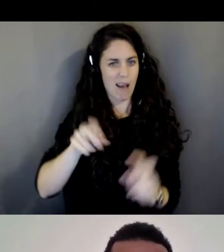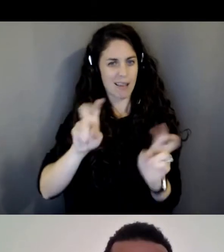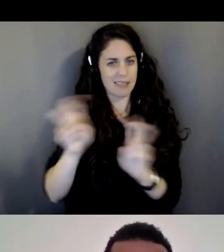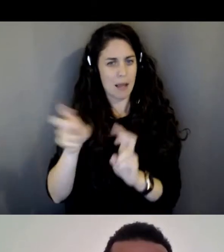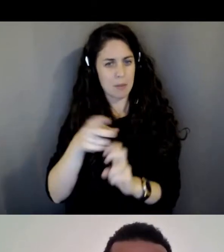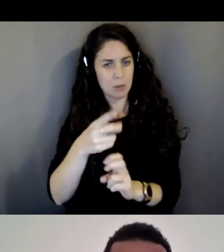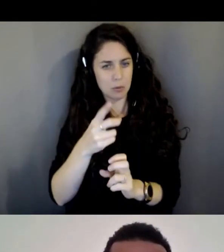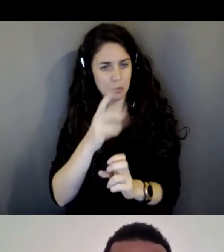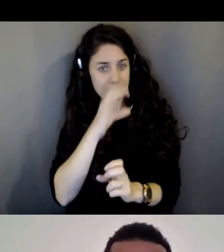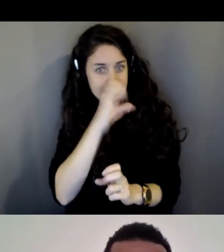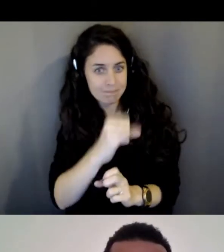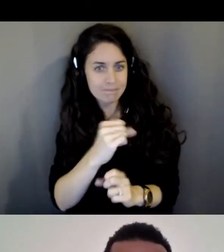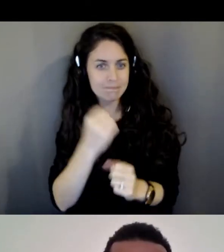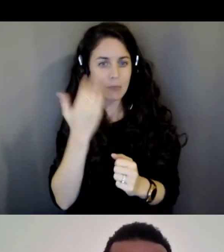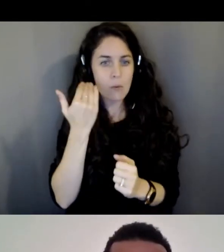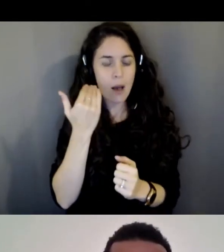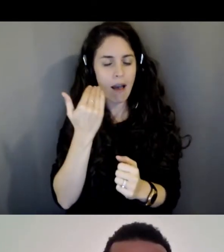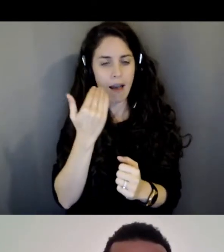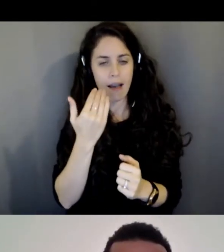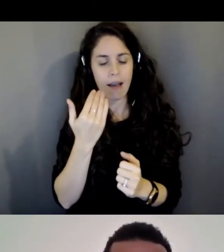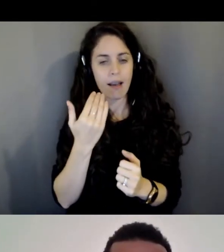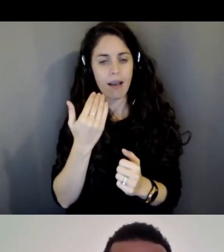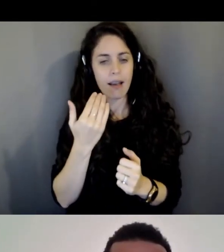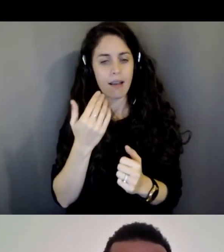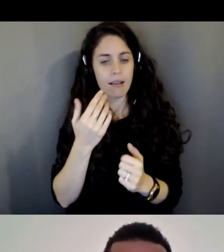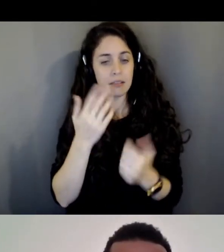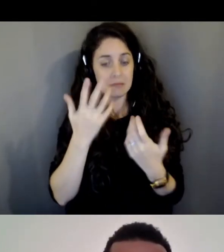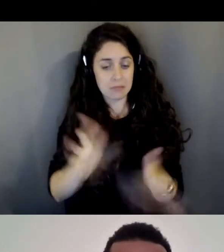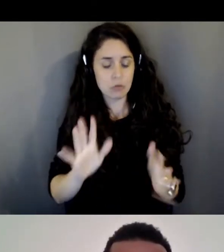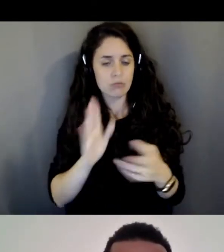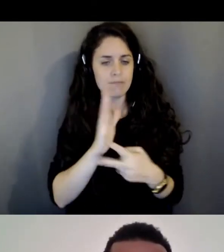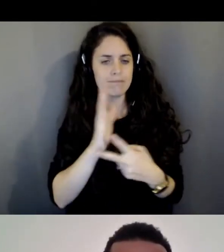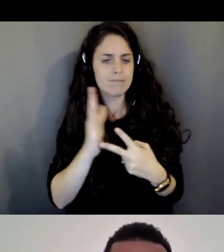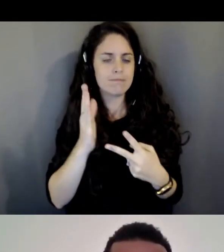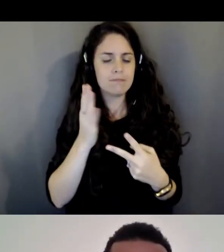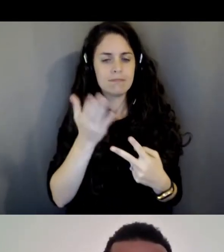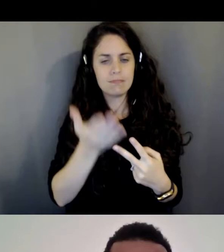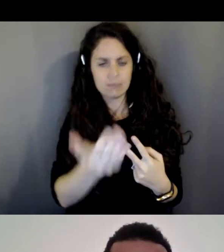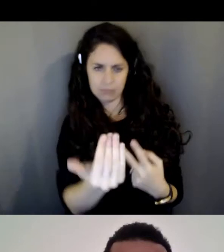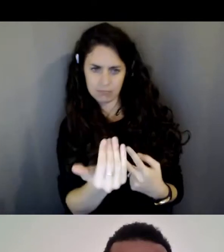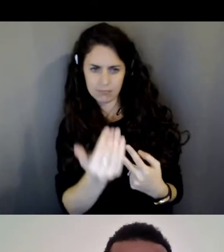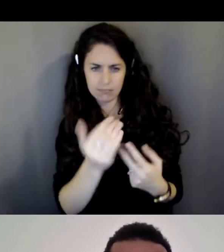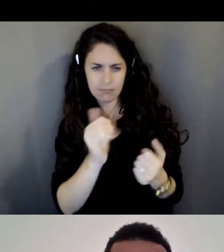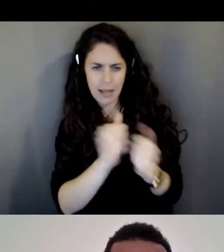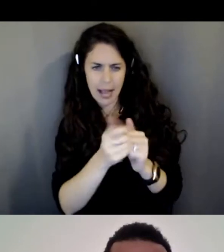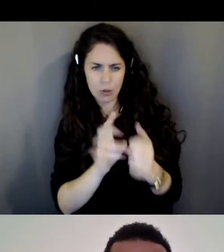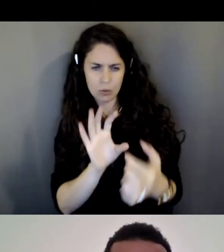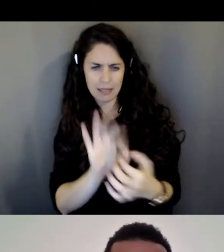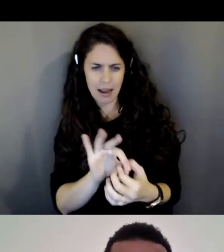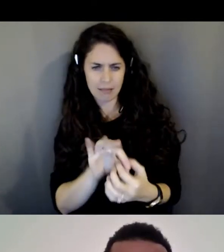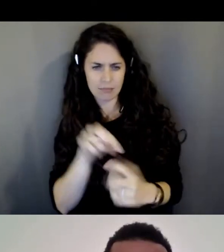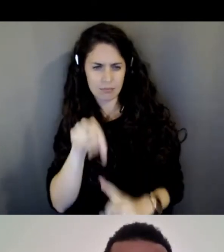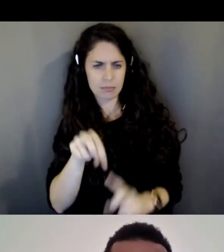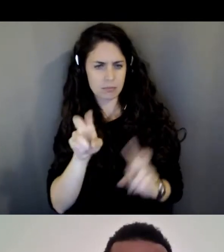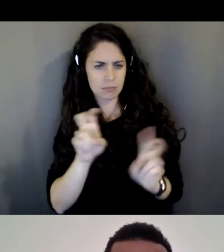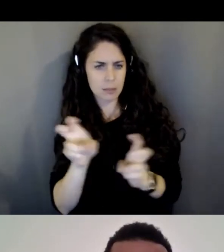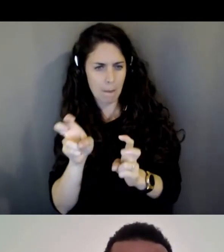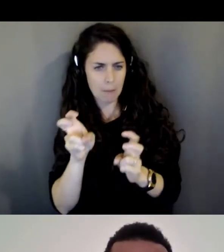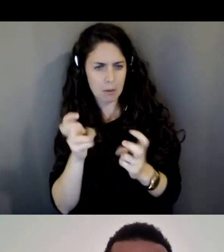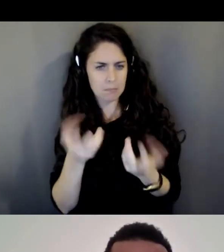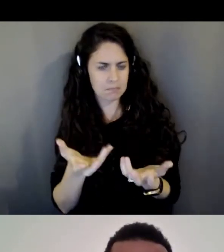And then go ahead and tell us, what is your connection to this topic? And especially what